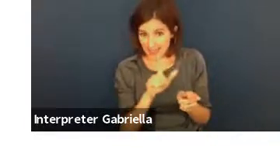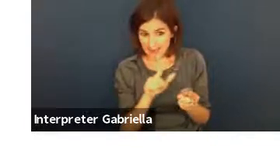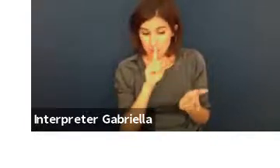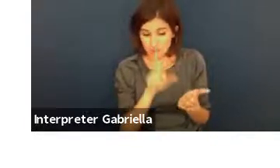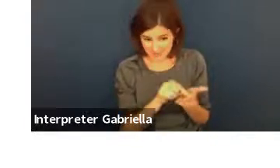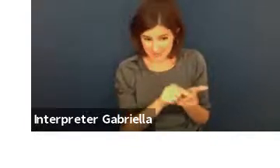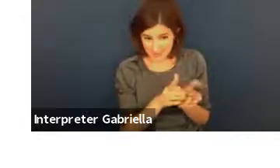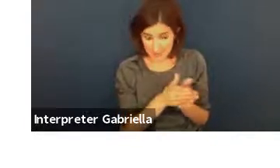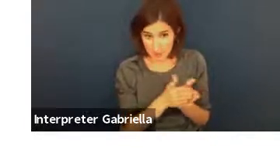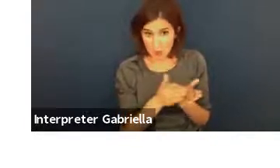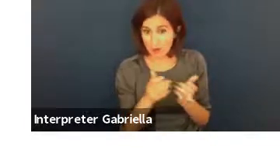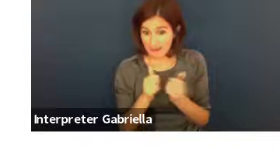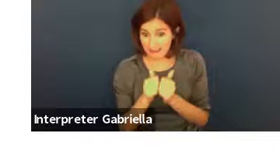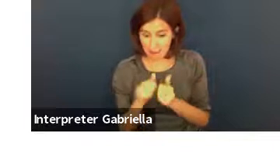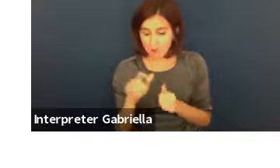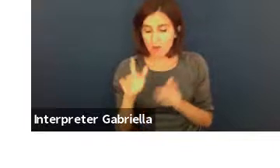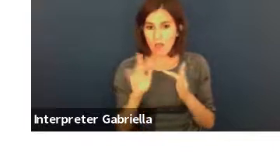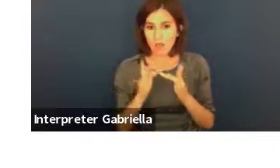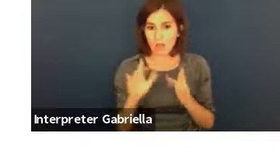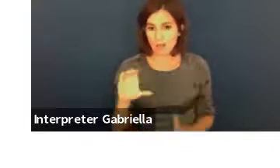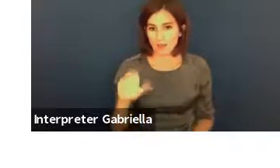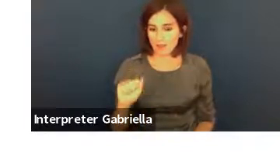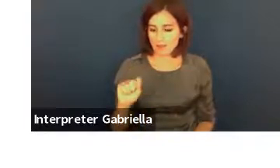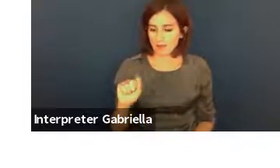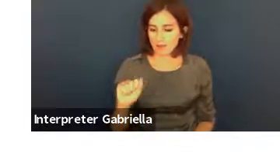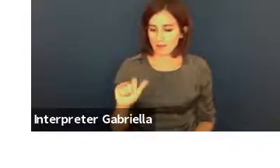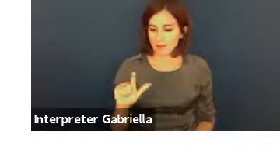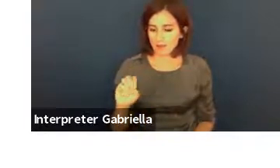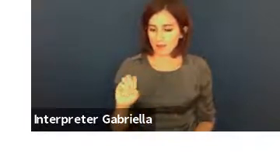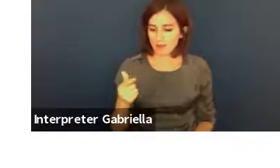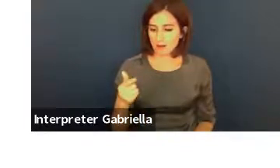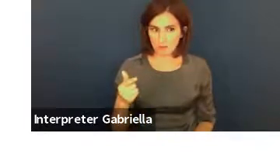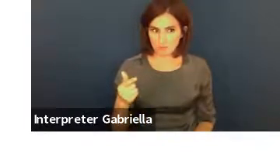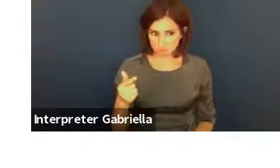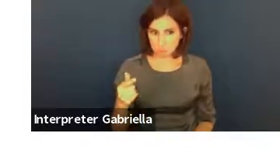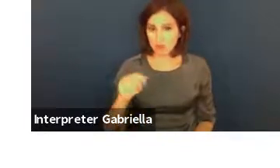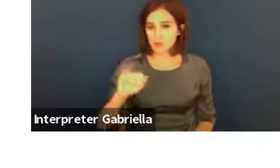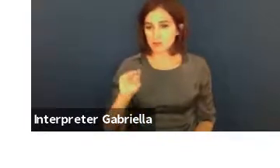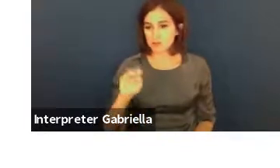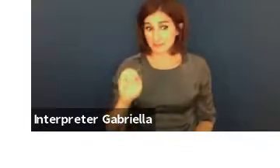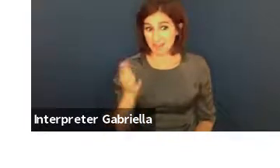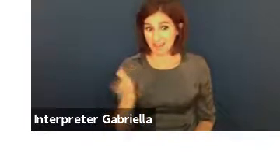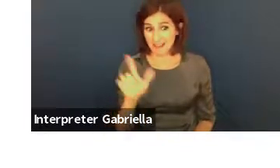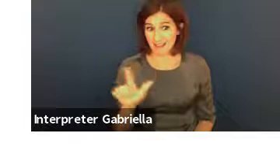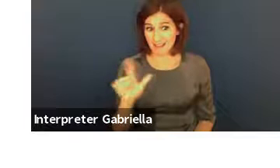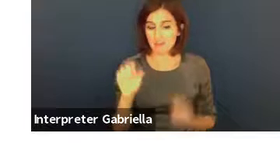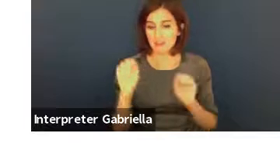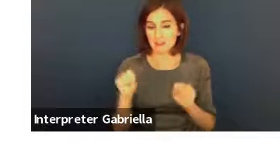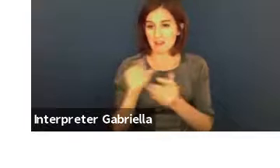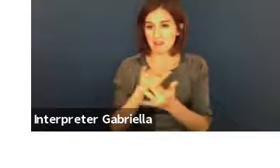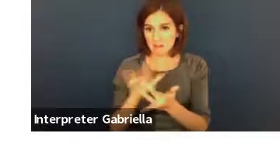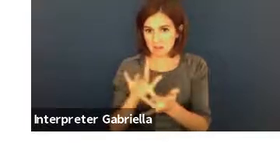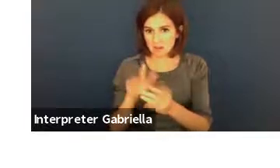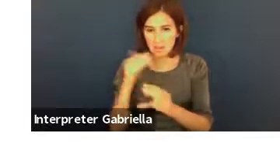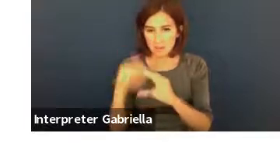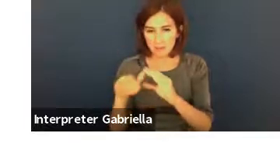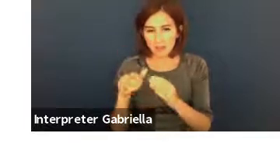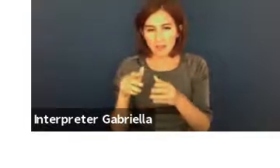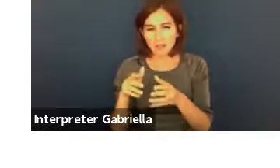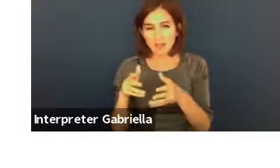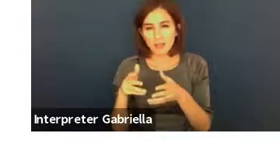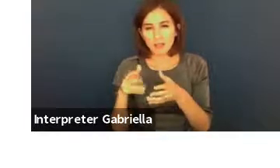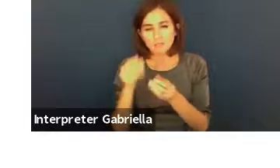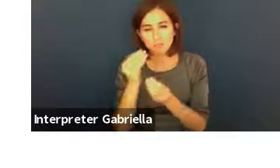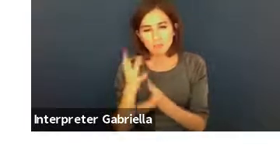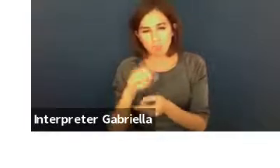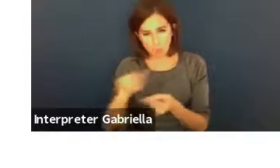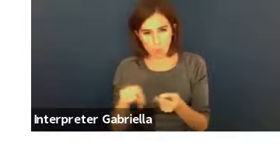Linda Kobashigawa: And Jamie and I think that the library will call you or email you and let you know when it's available. And when you can come pick it up. So we are doing kind of like not quite curbside but we are doing